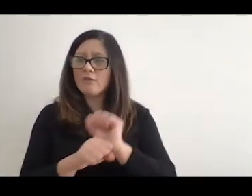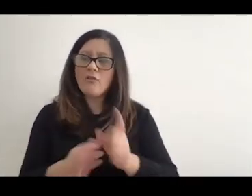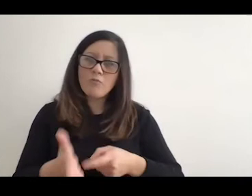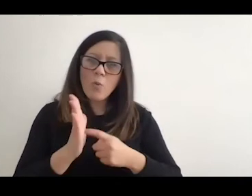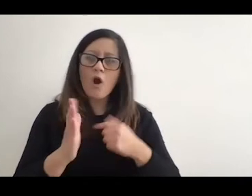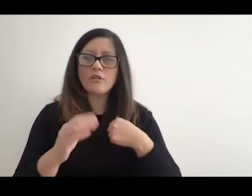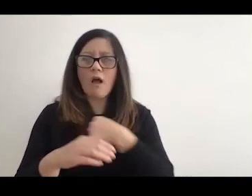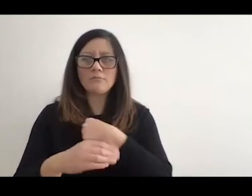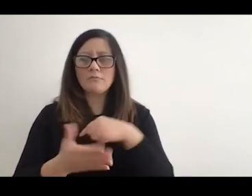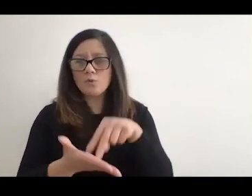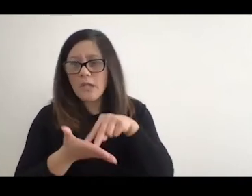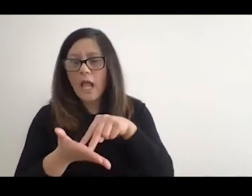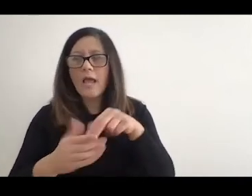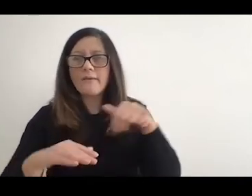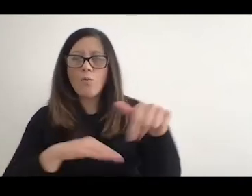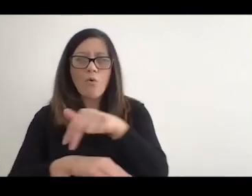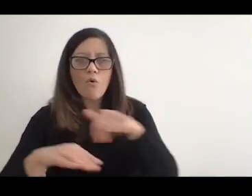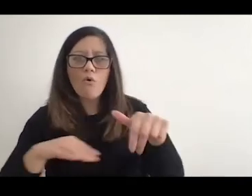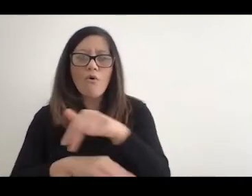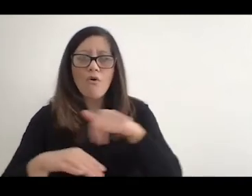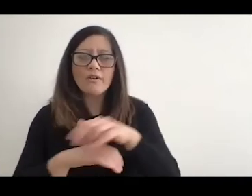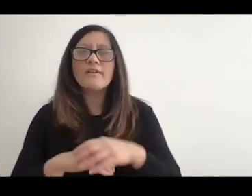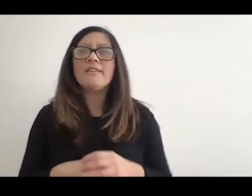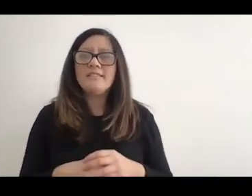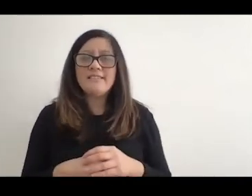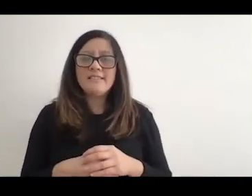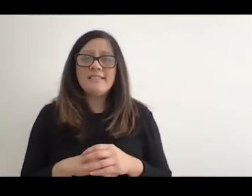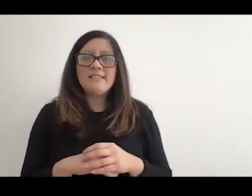We go into the office pre COVID. Or if you're still going into the office